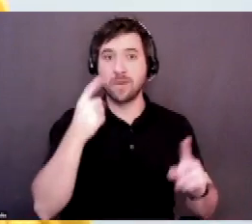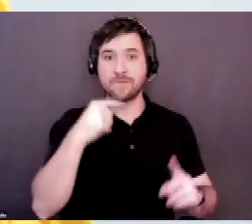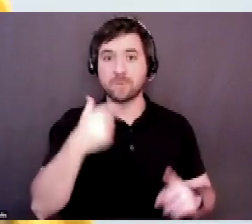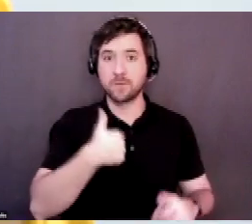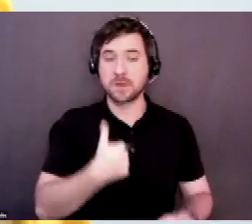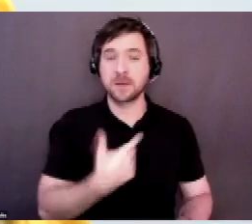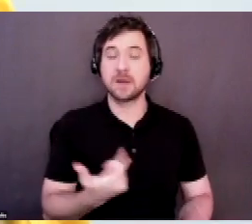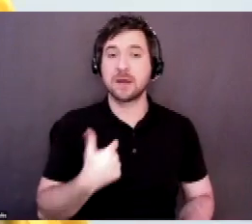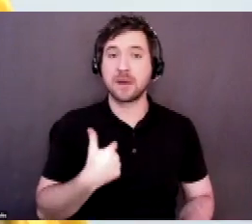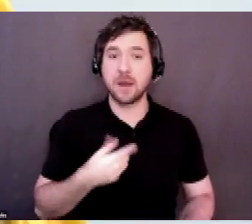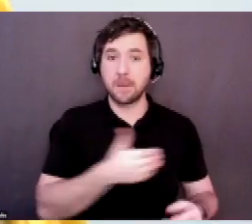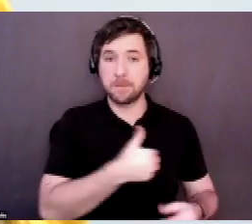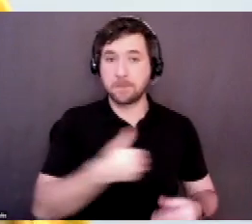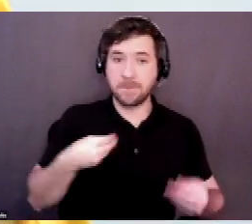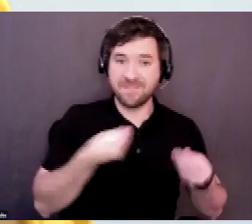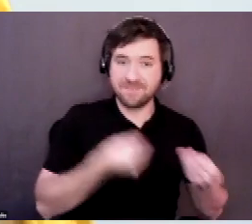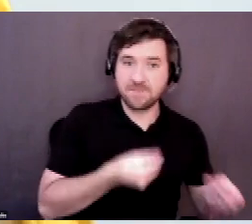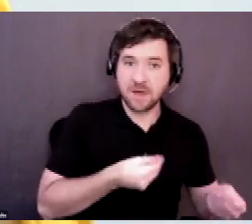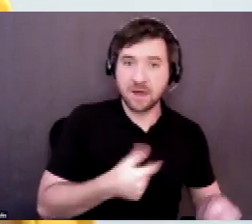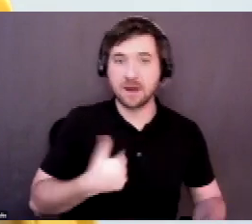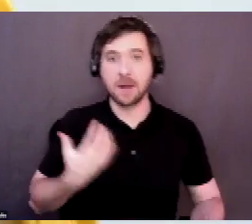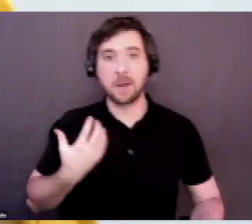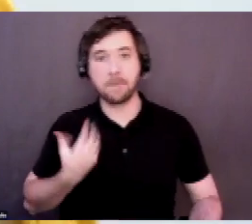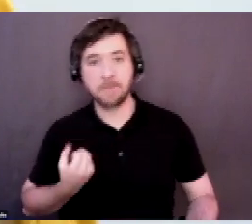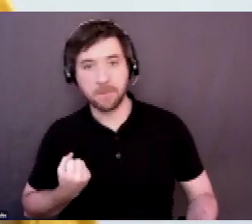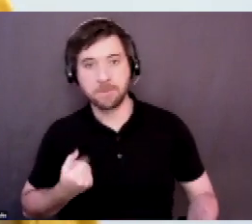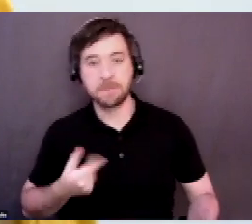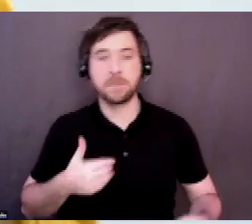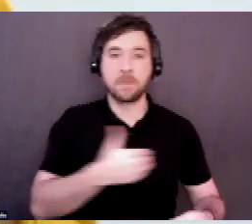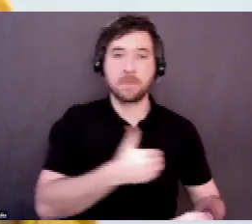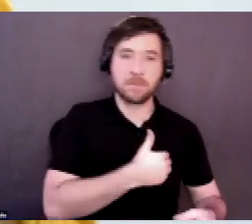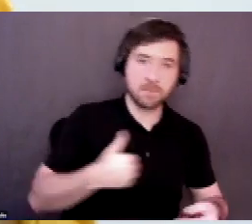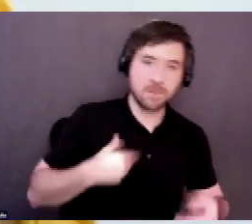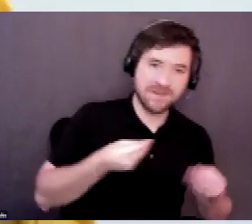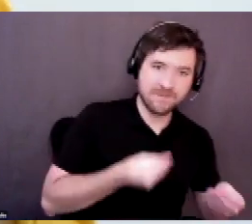I pumped, and I was going back to work in 16 weeks.